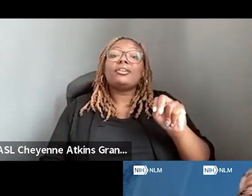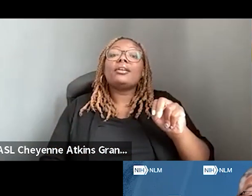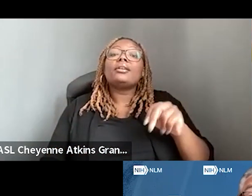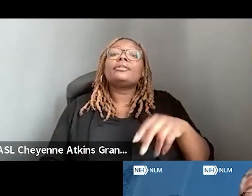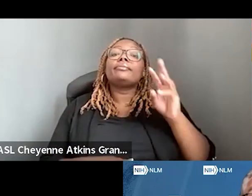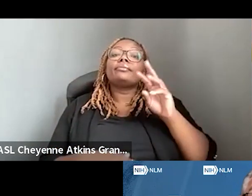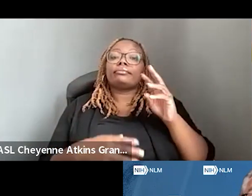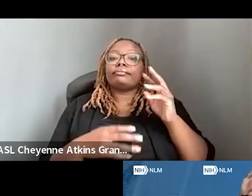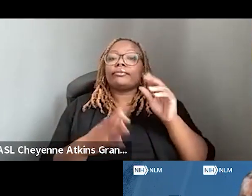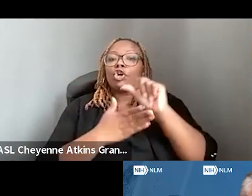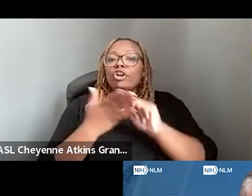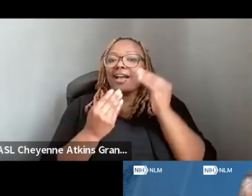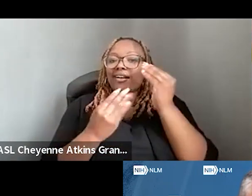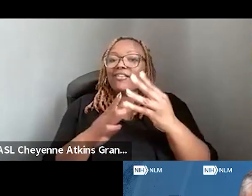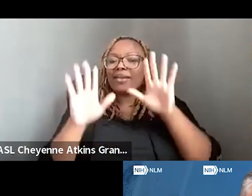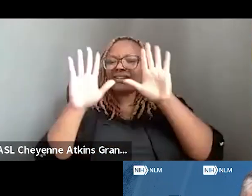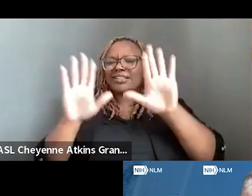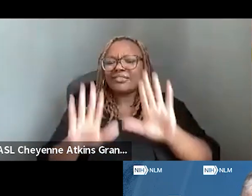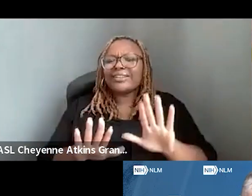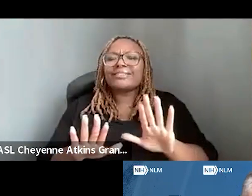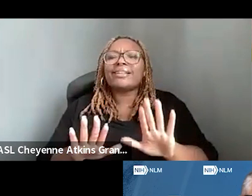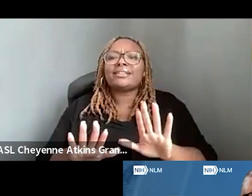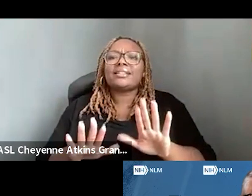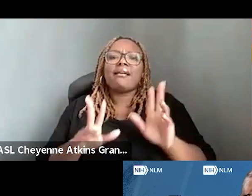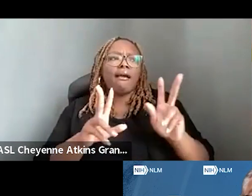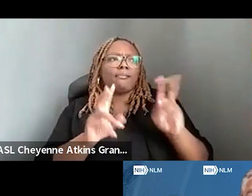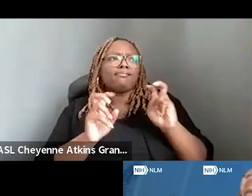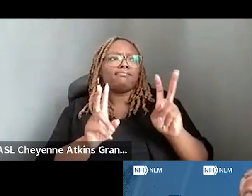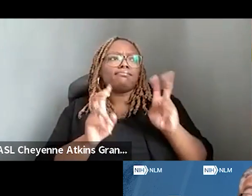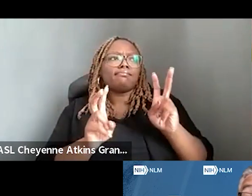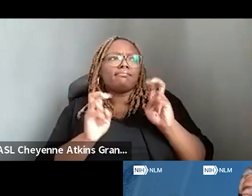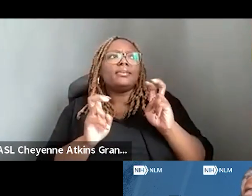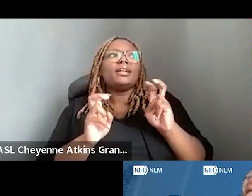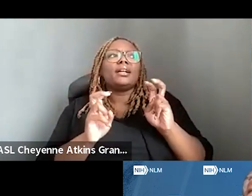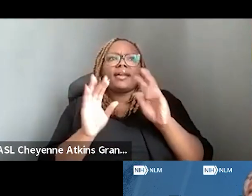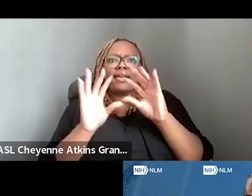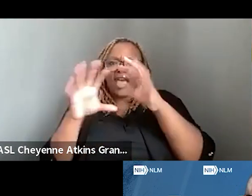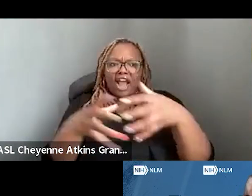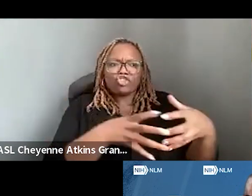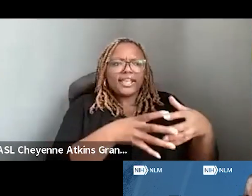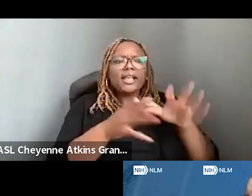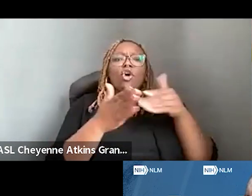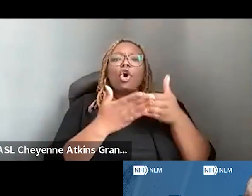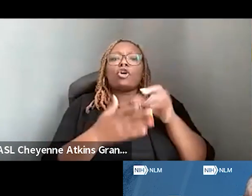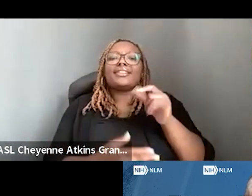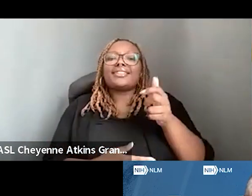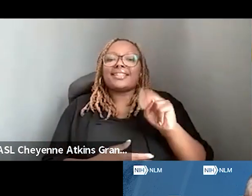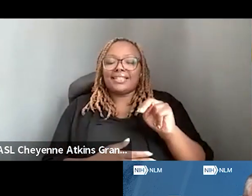It's also fantastic at pulling and aggregating your citations into that profile.